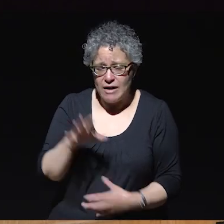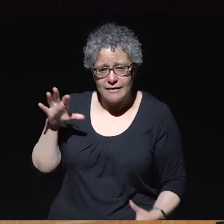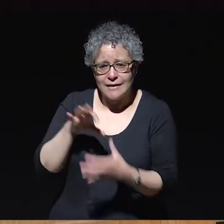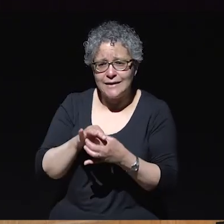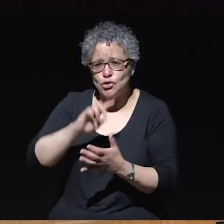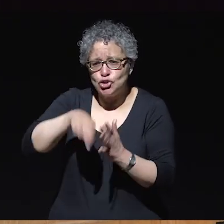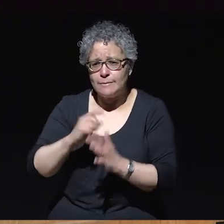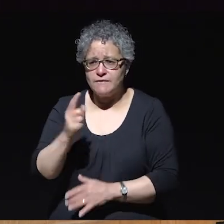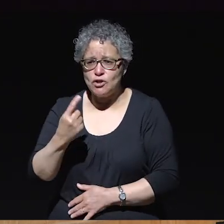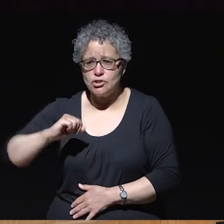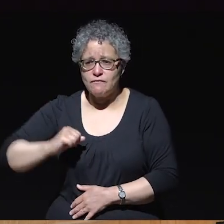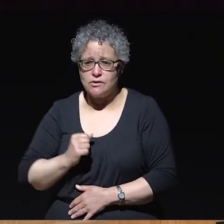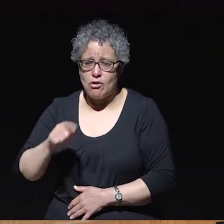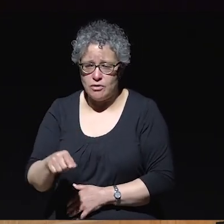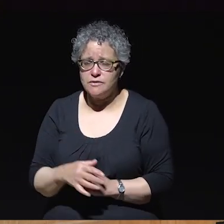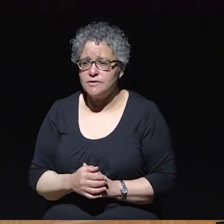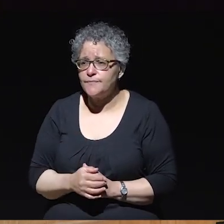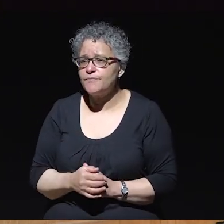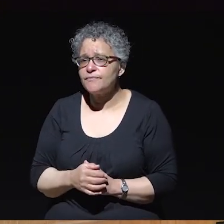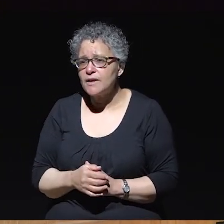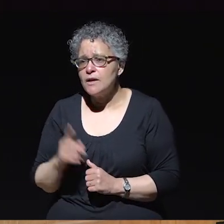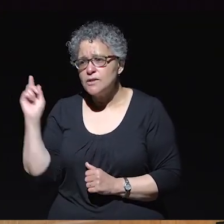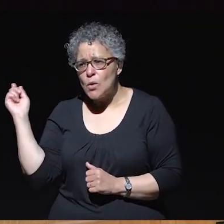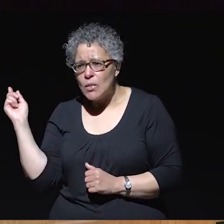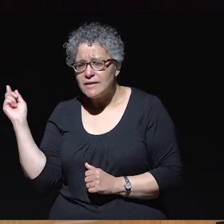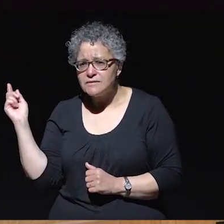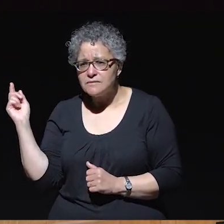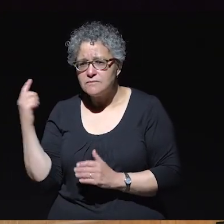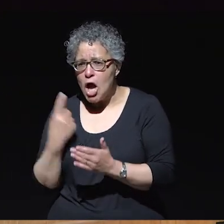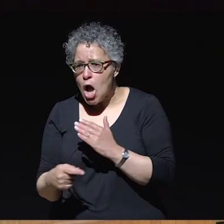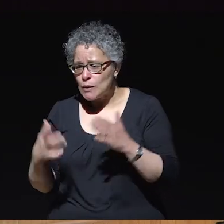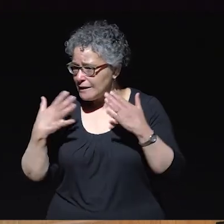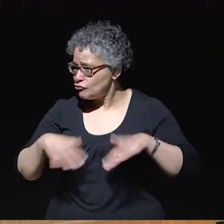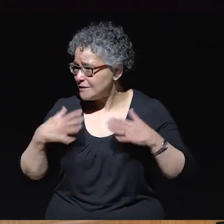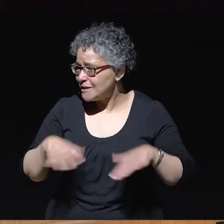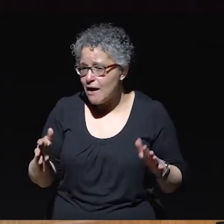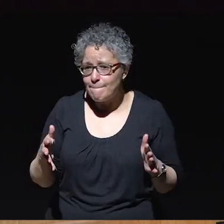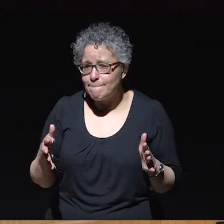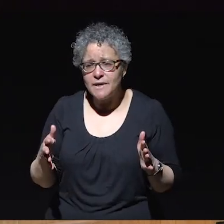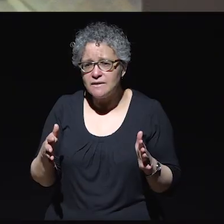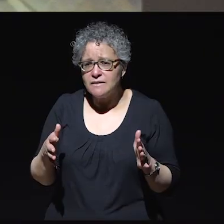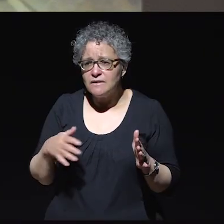So, I think this kind of imagery isn't just about dressing up. So, the image on the right-hand side,